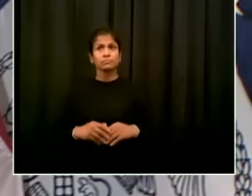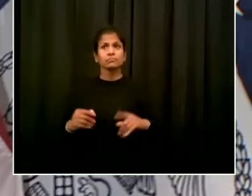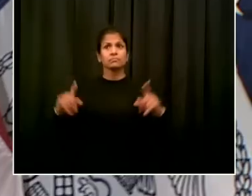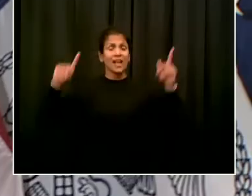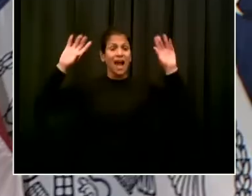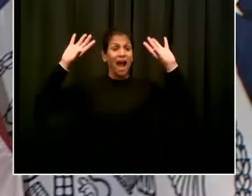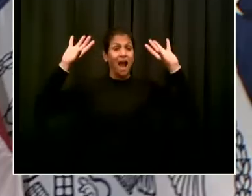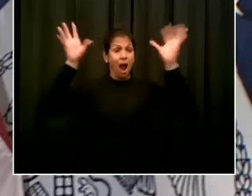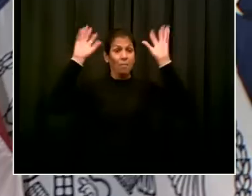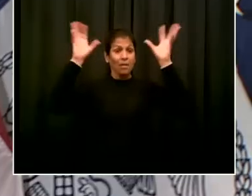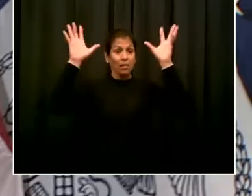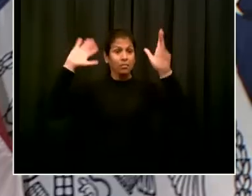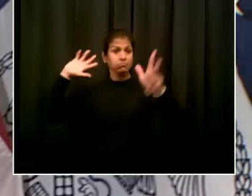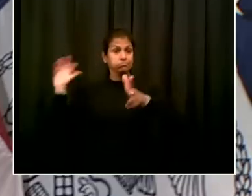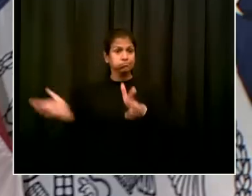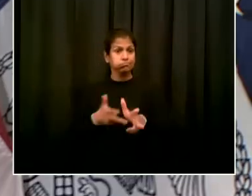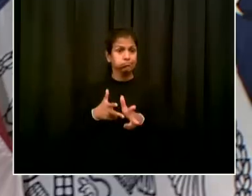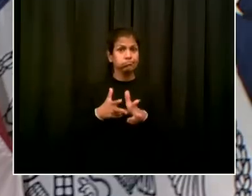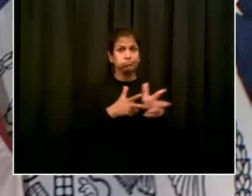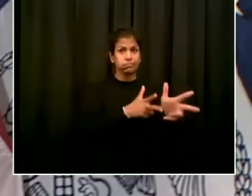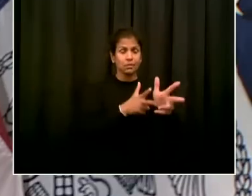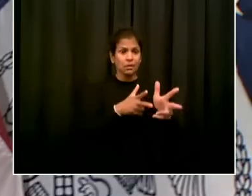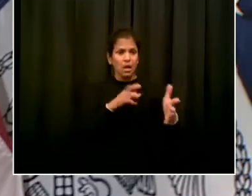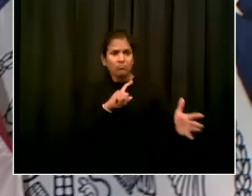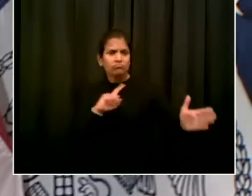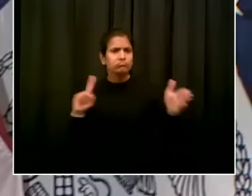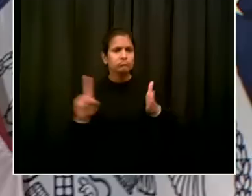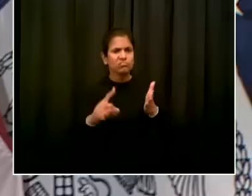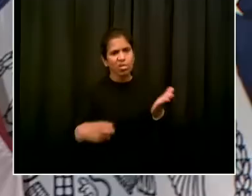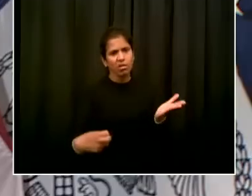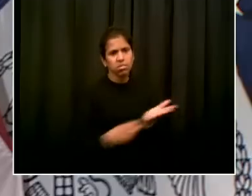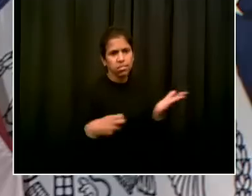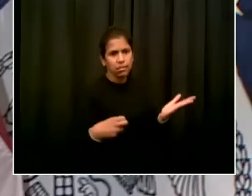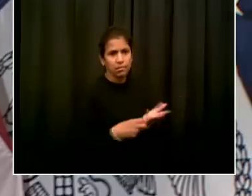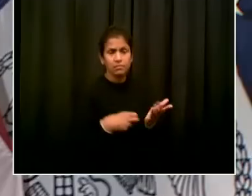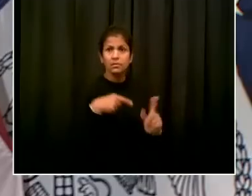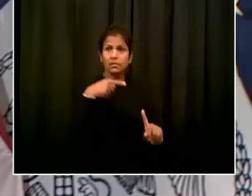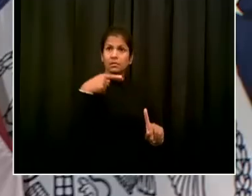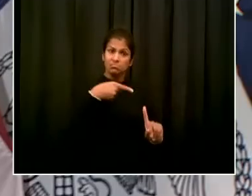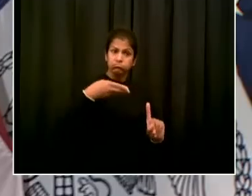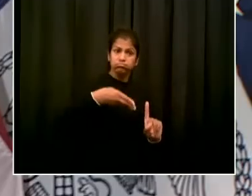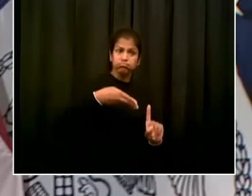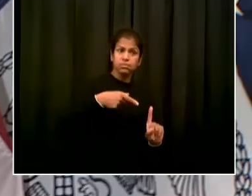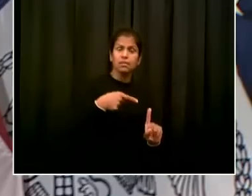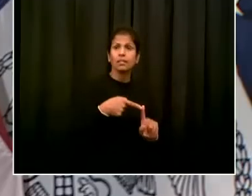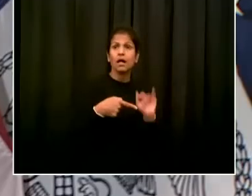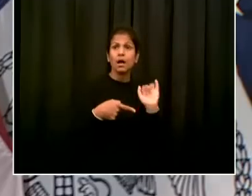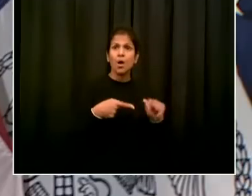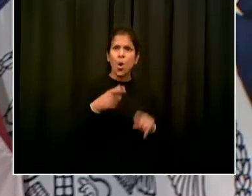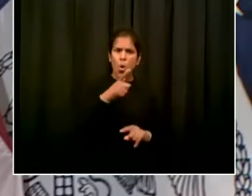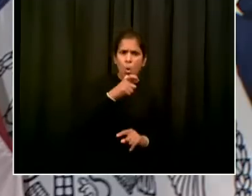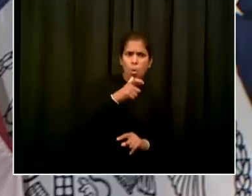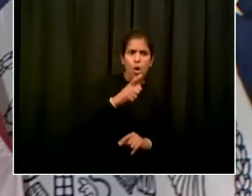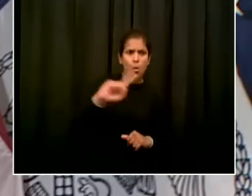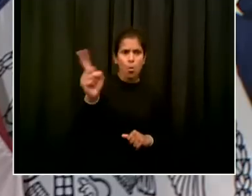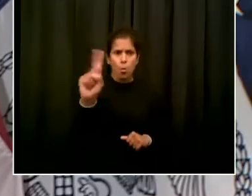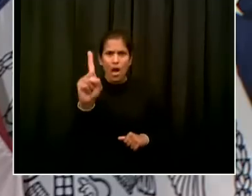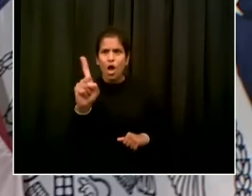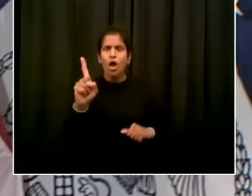ISSESUSS ADDRESSED IN THE TRAFF STOP, DONE THE RIGHT, FAIR, CONSISTENT WAY.